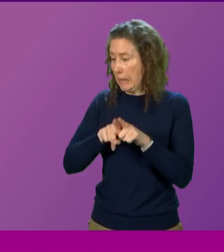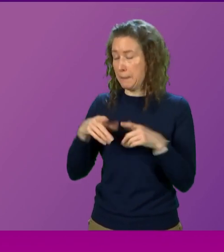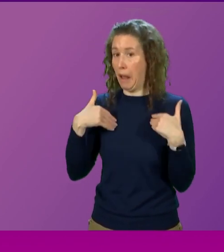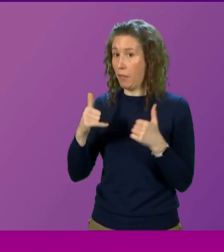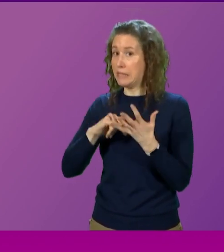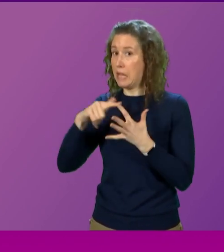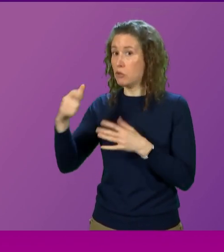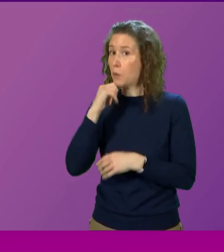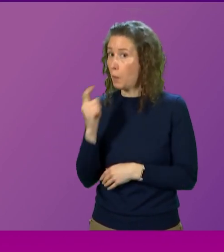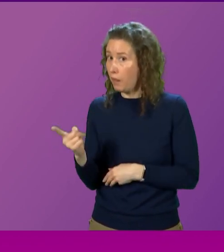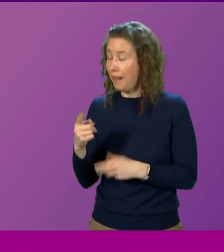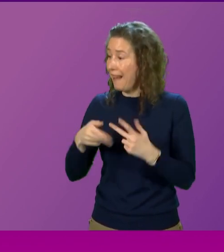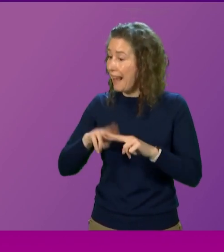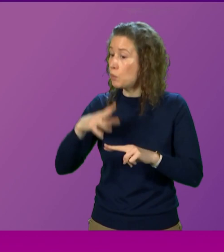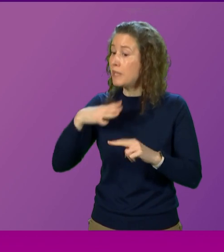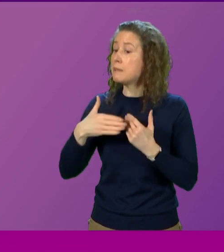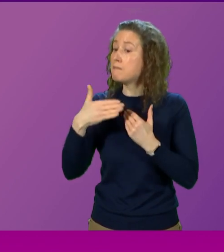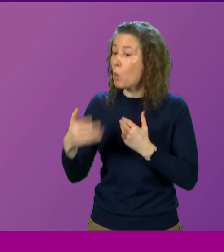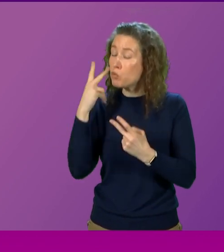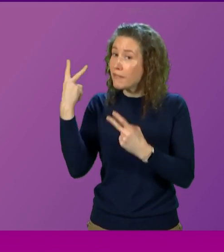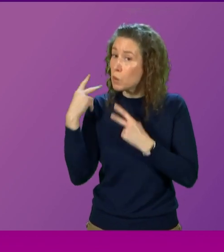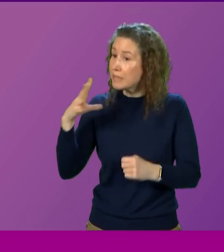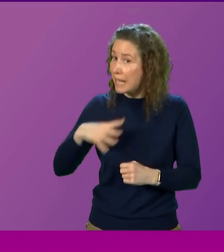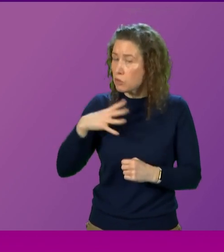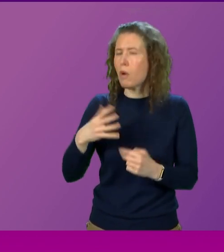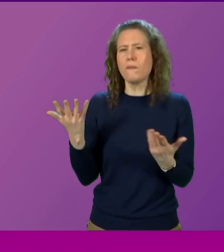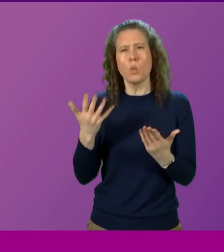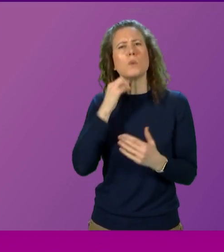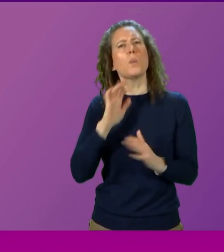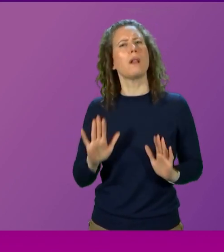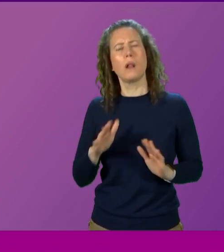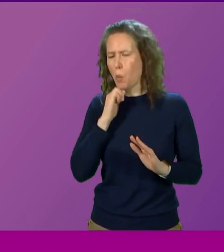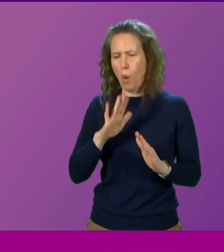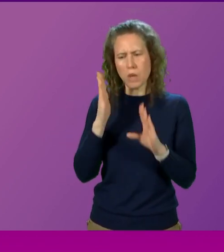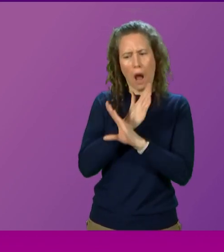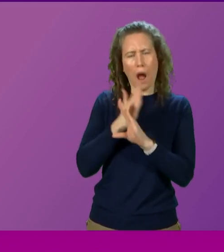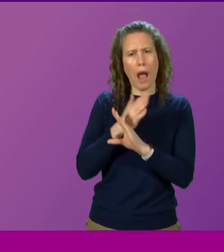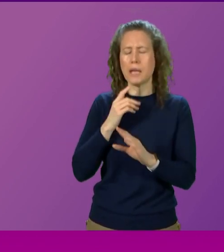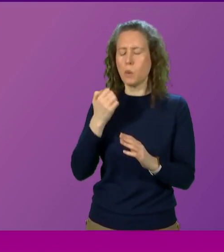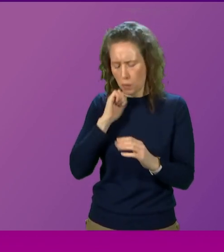and Social Care, and if a further process of review is necessary, we will not shy away from taking that action.